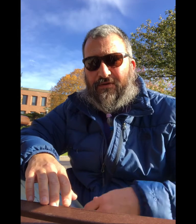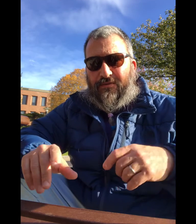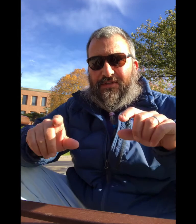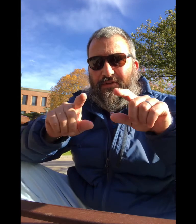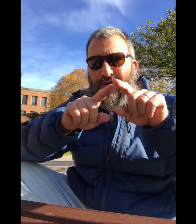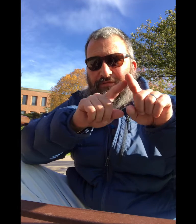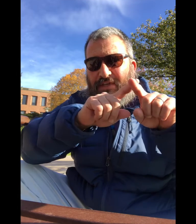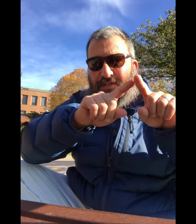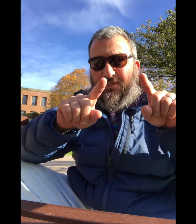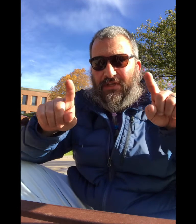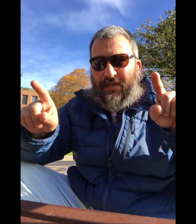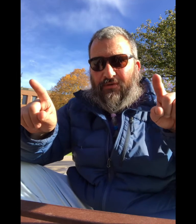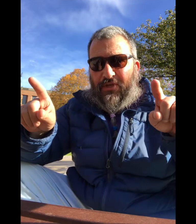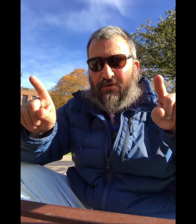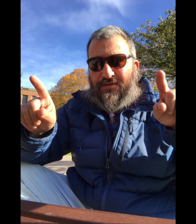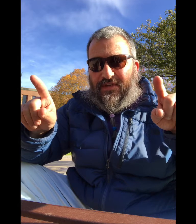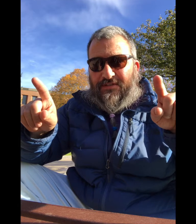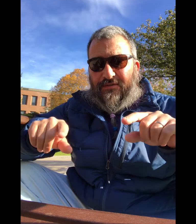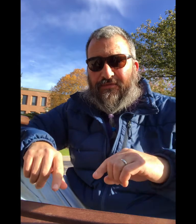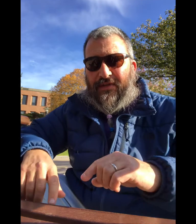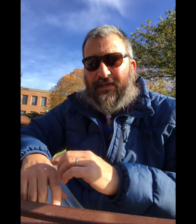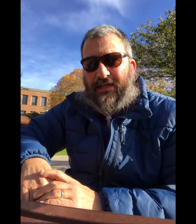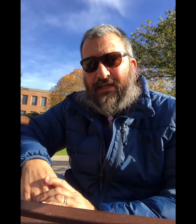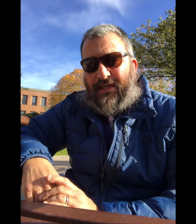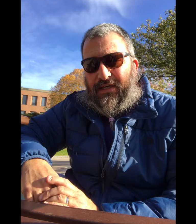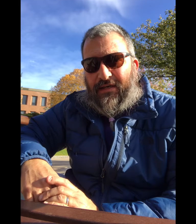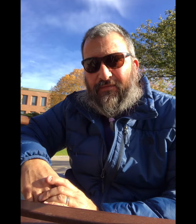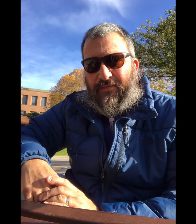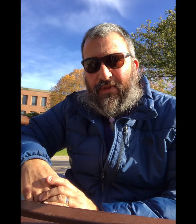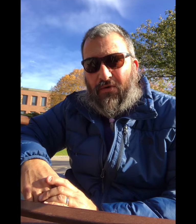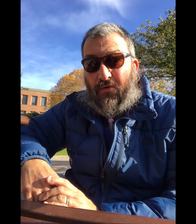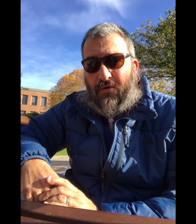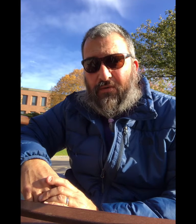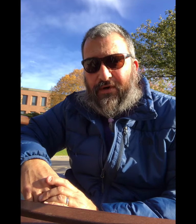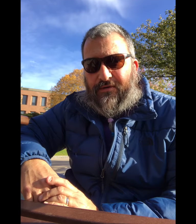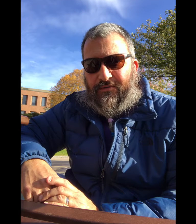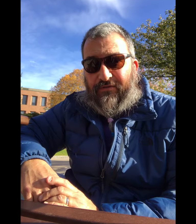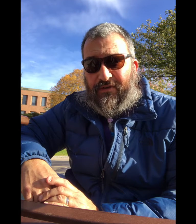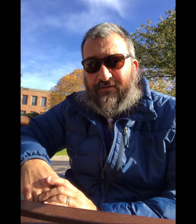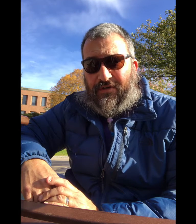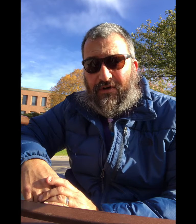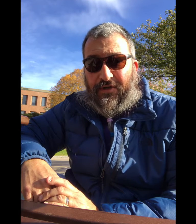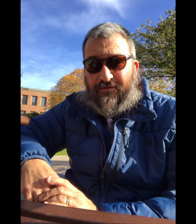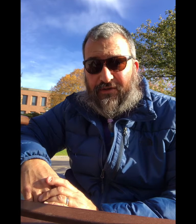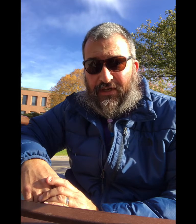other words on the graph, the tangent line would be horizontal or where derivatives are undefined.